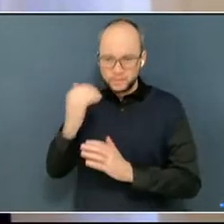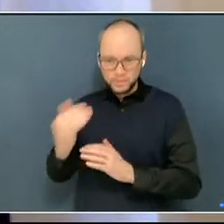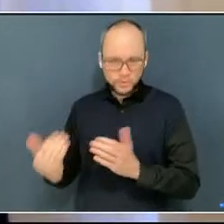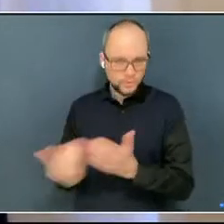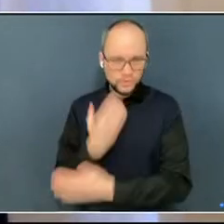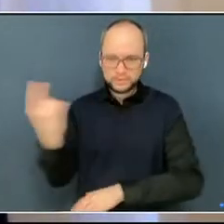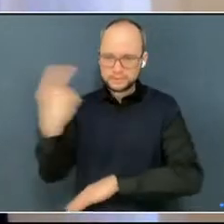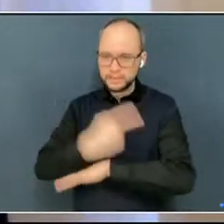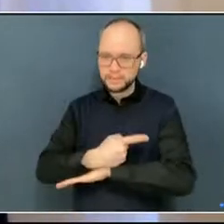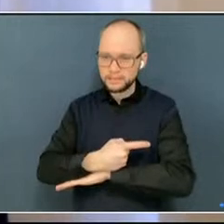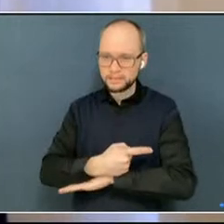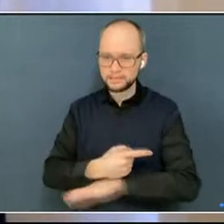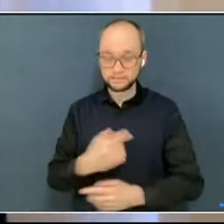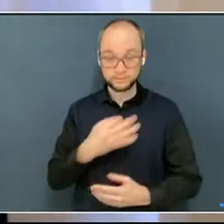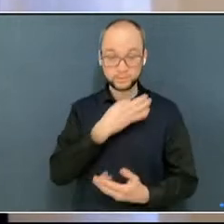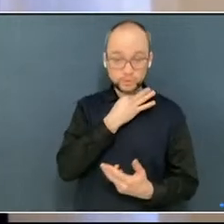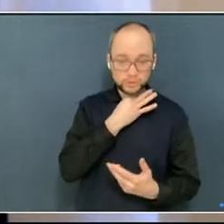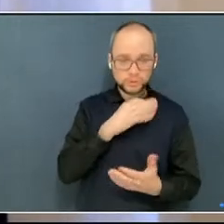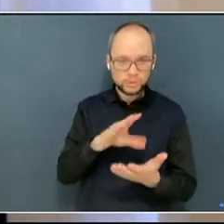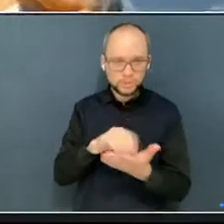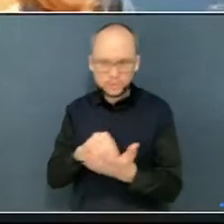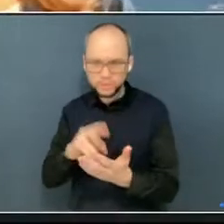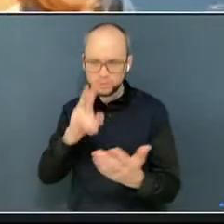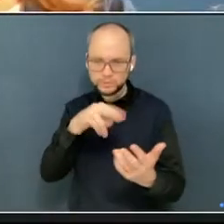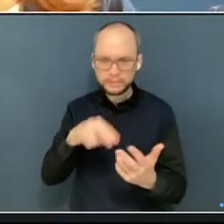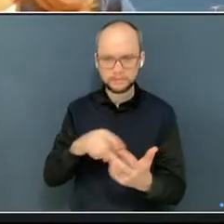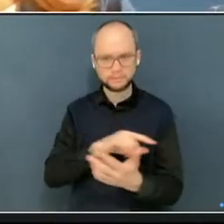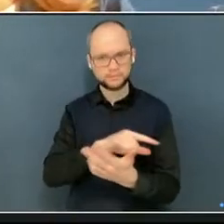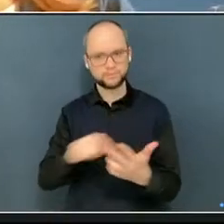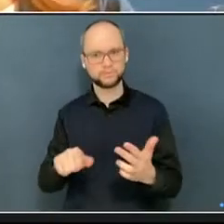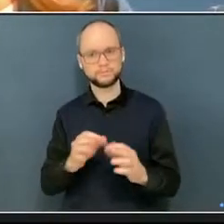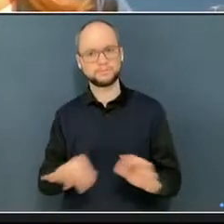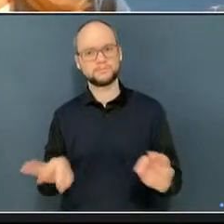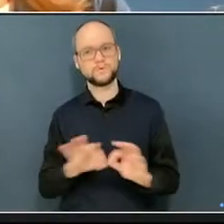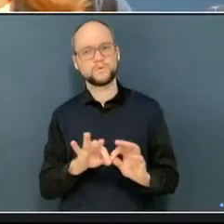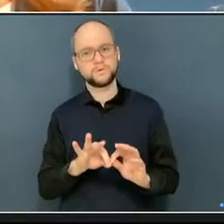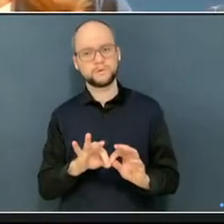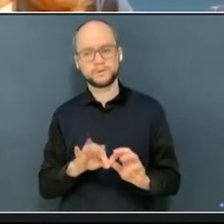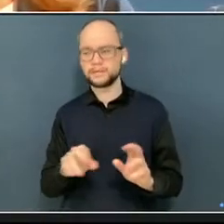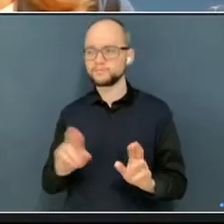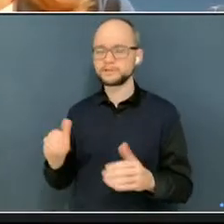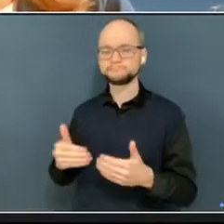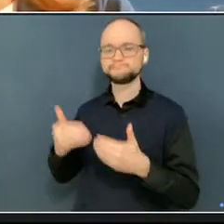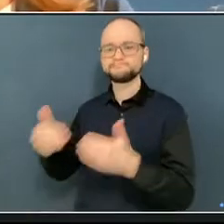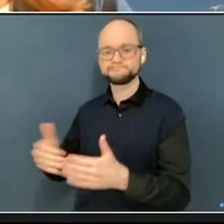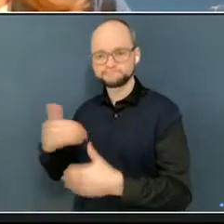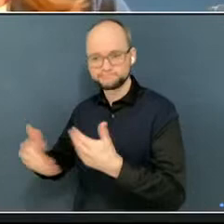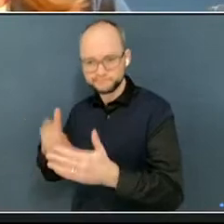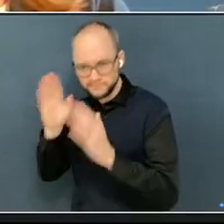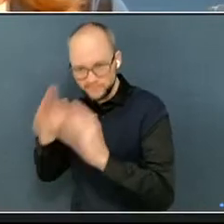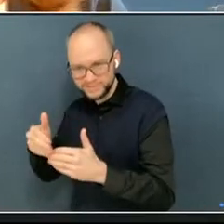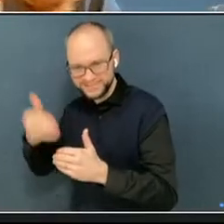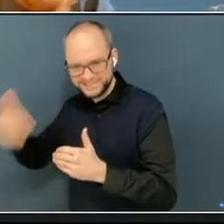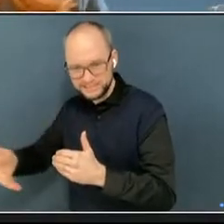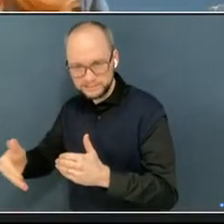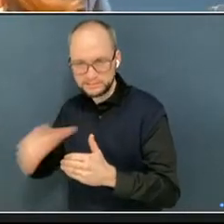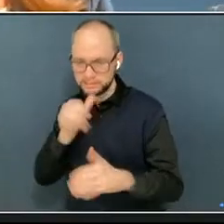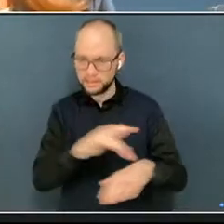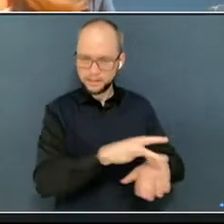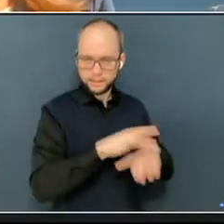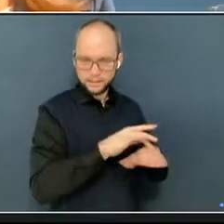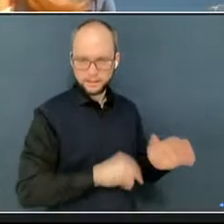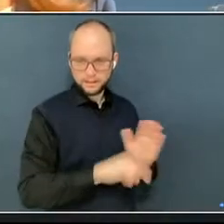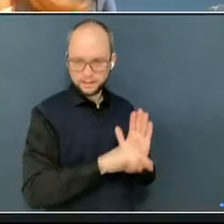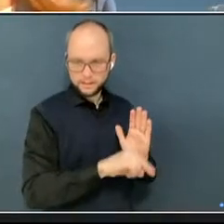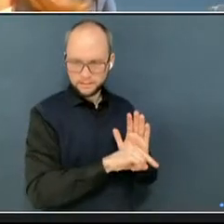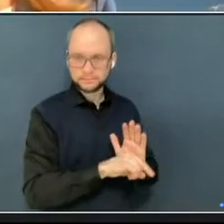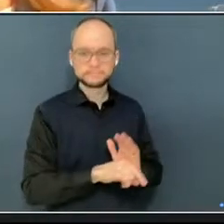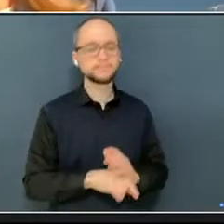That's wonderful advice. And I think that we can all use that to all be continuous ‑‑ to